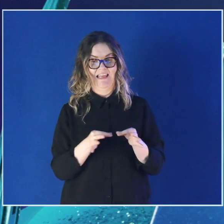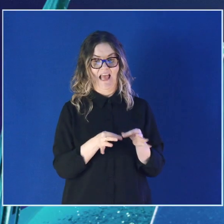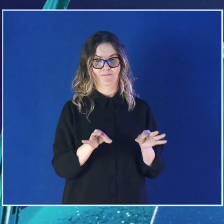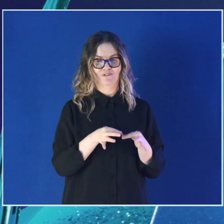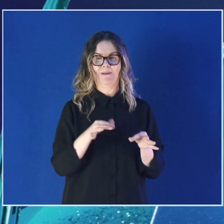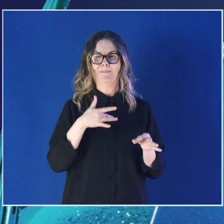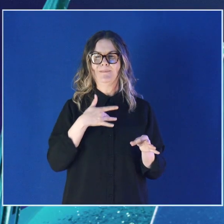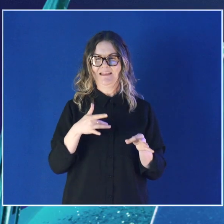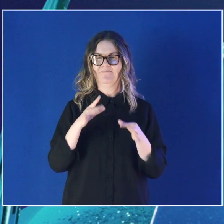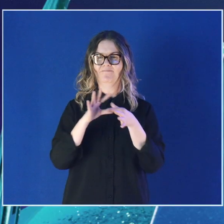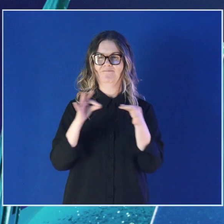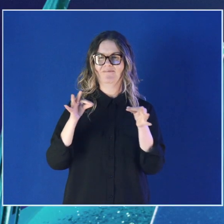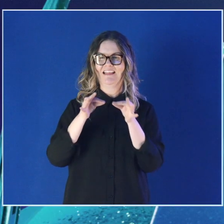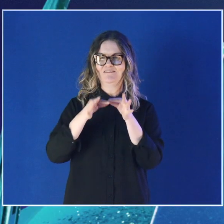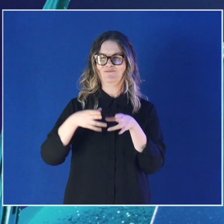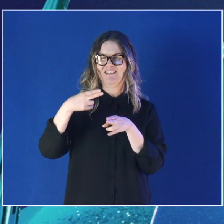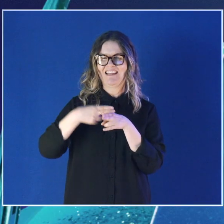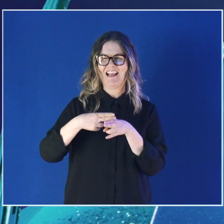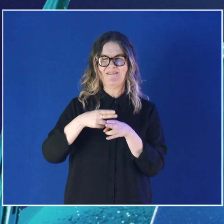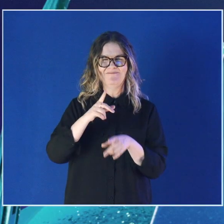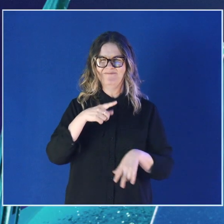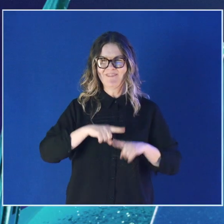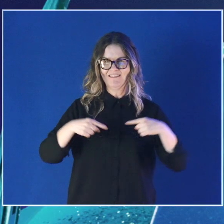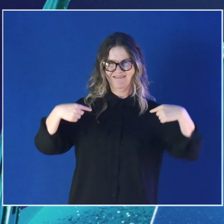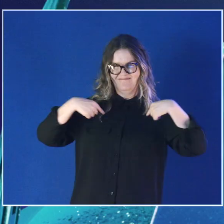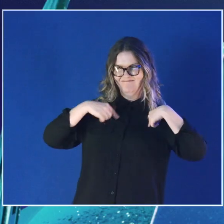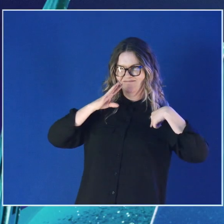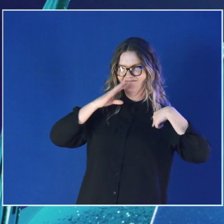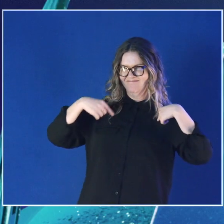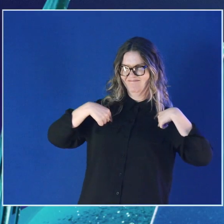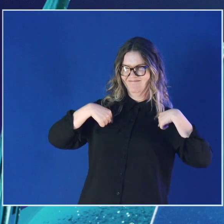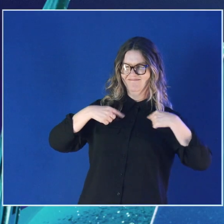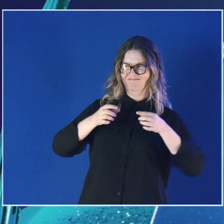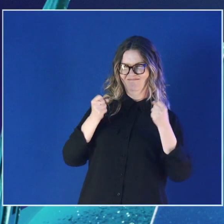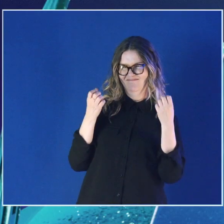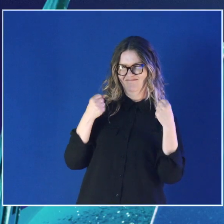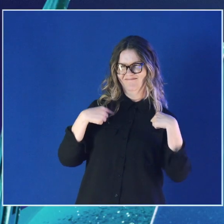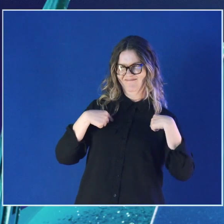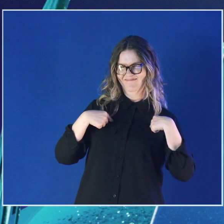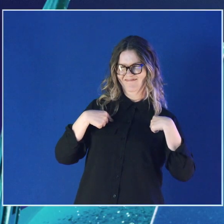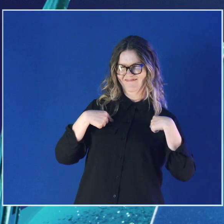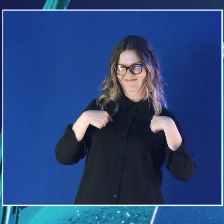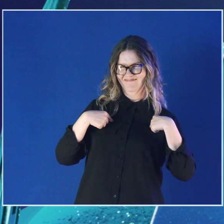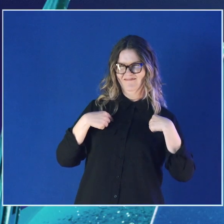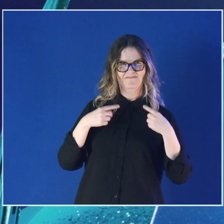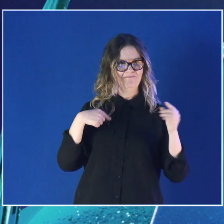It was like I wasn't even in the meeting. So from the system's perspective,